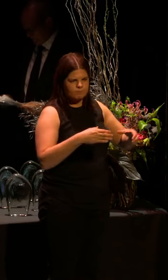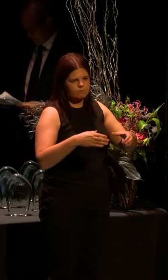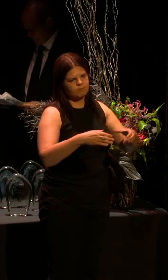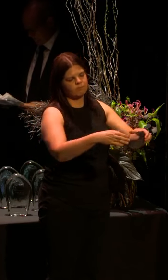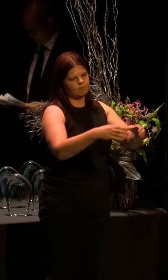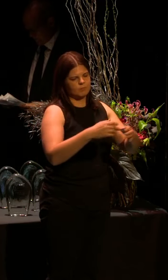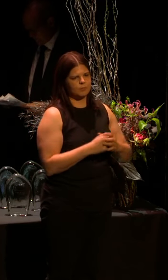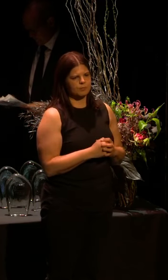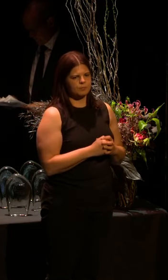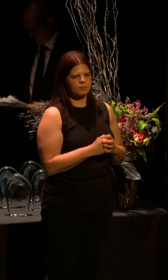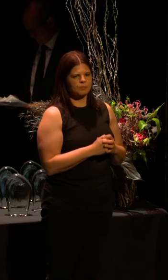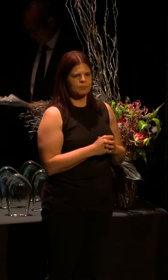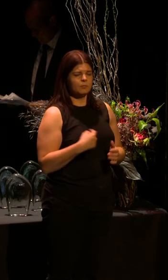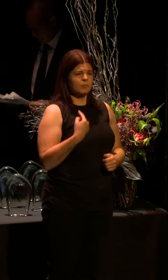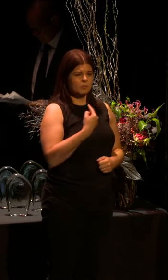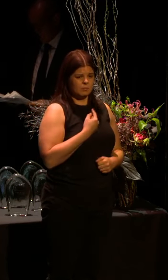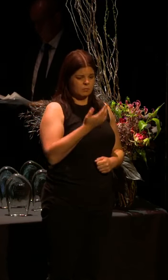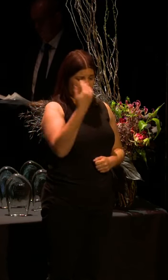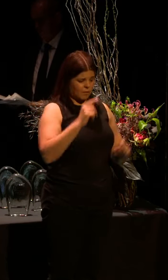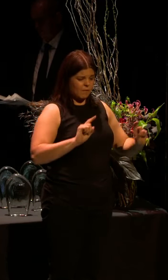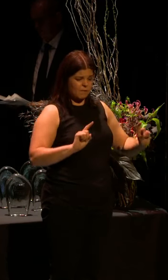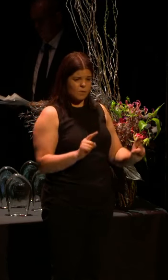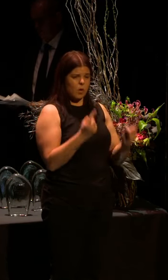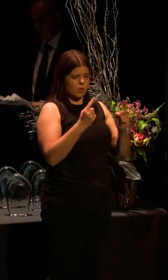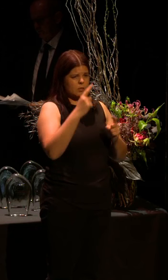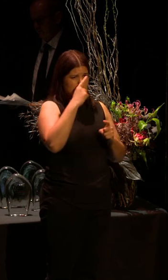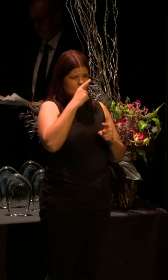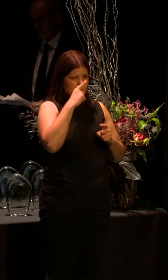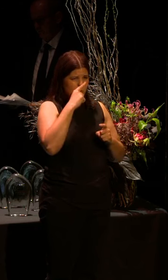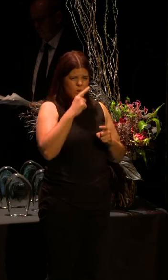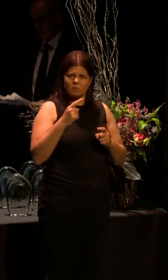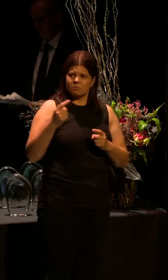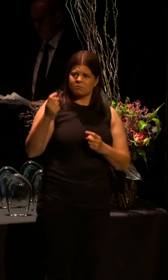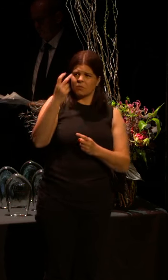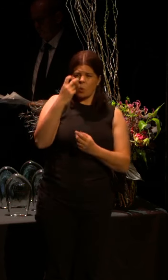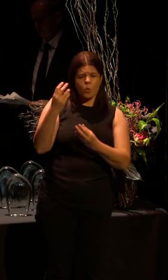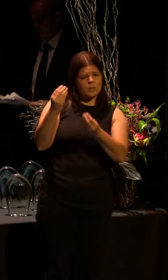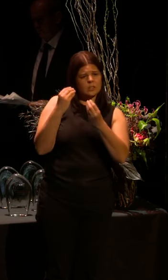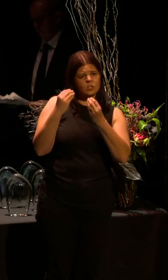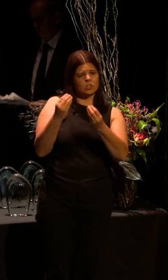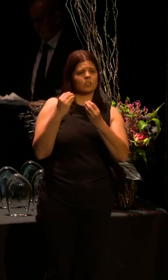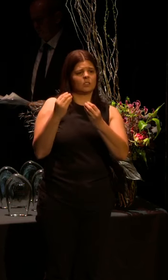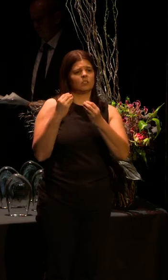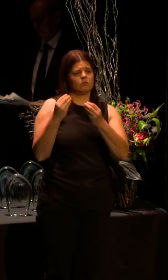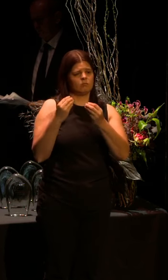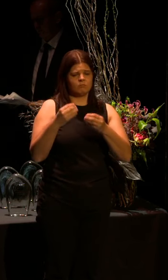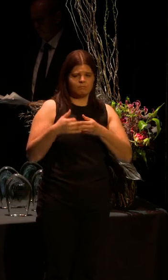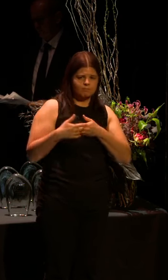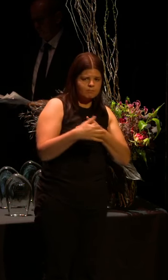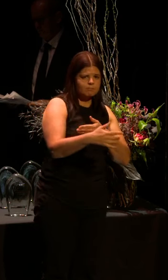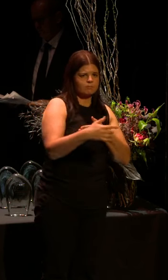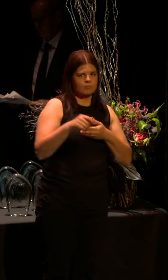of these lands' First Peoples. And we can all draw upon my people's spirit as we continue on our journey together,